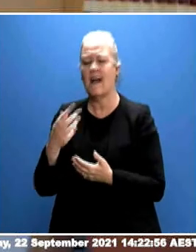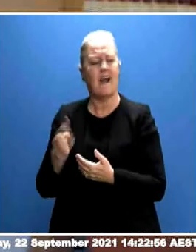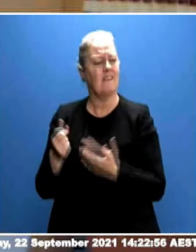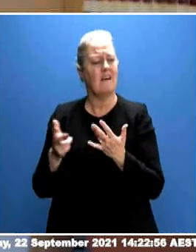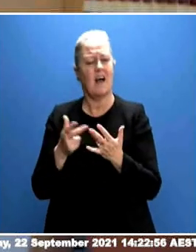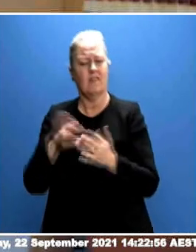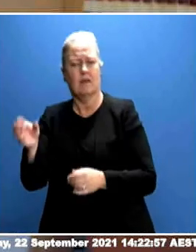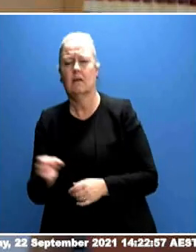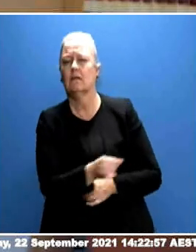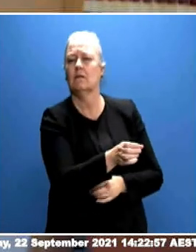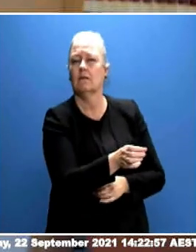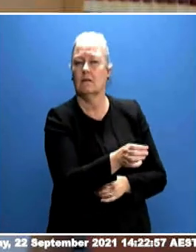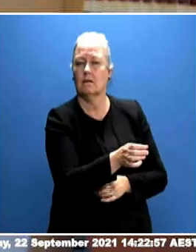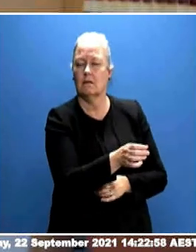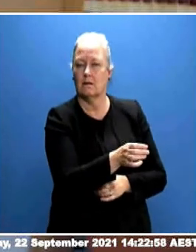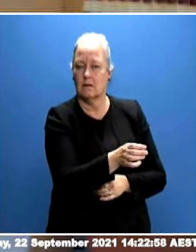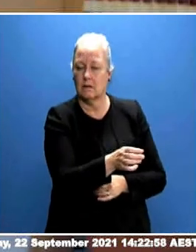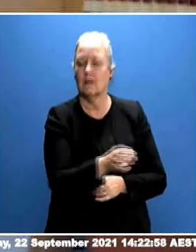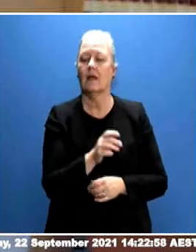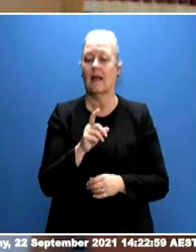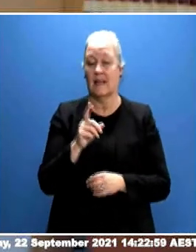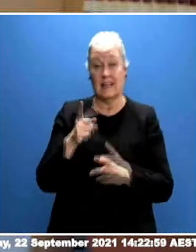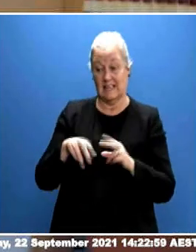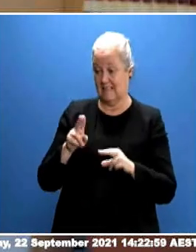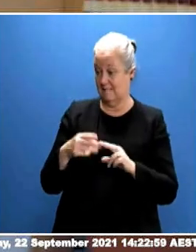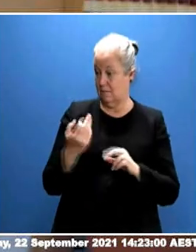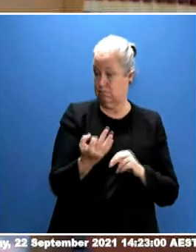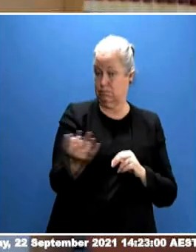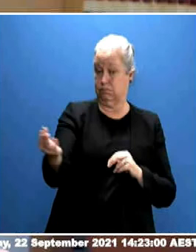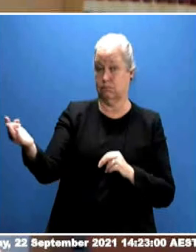I also want to note that not all children return or come from a